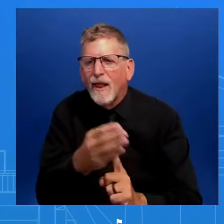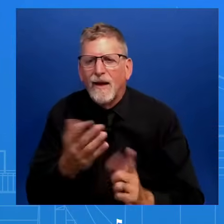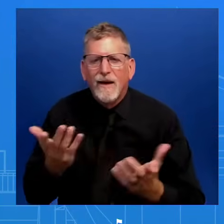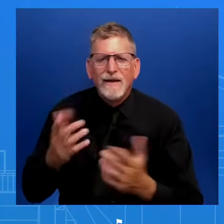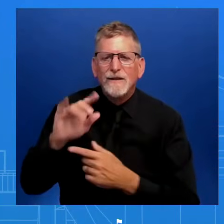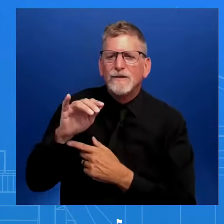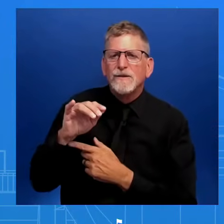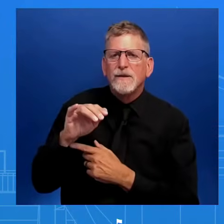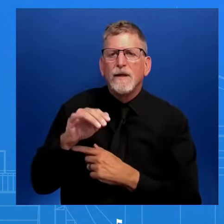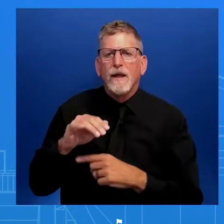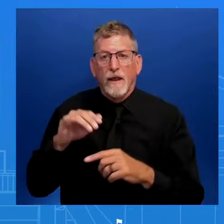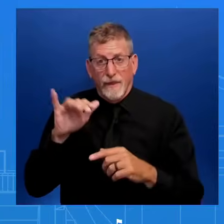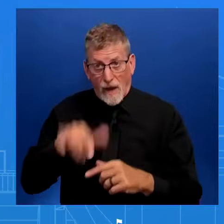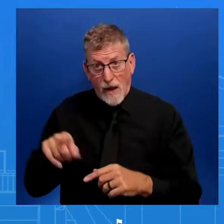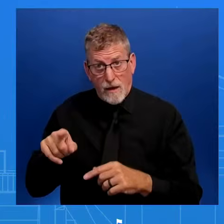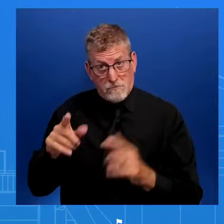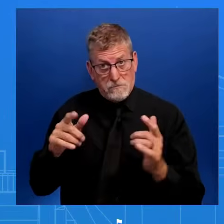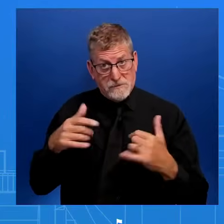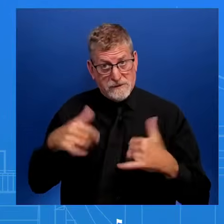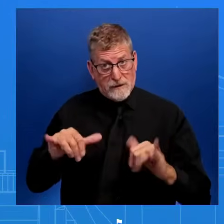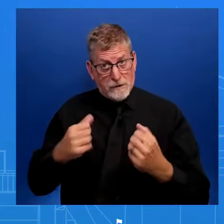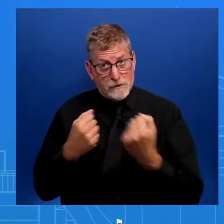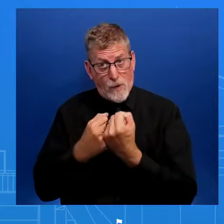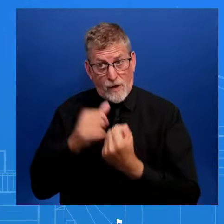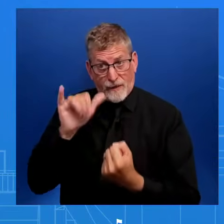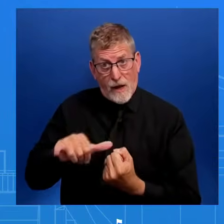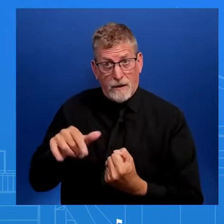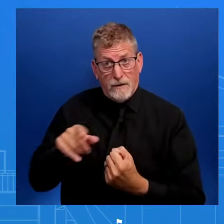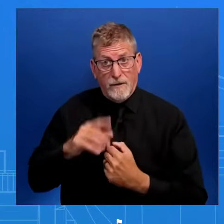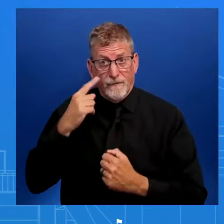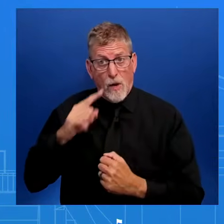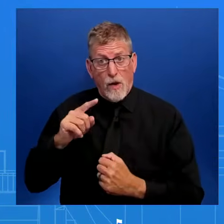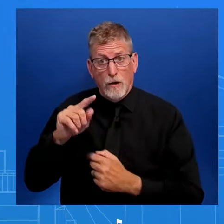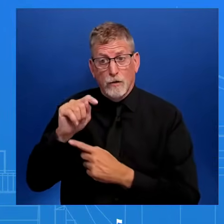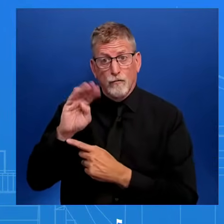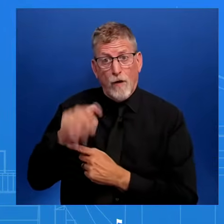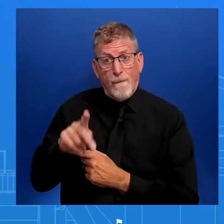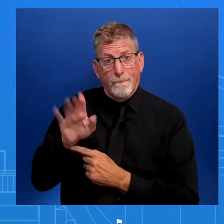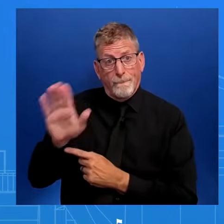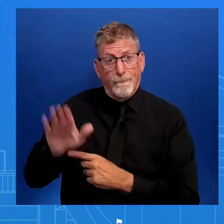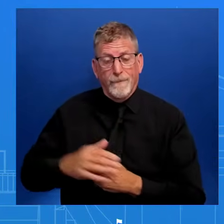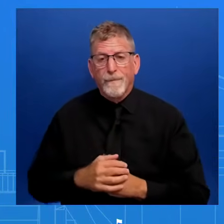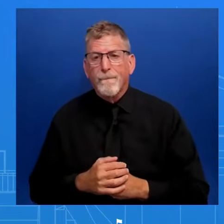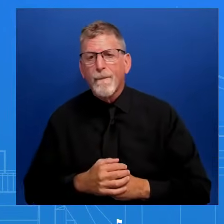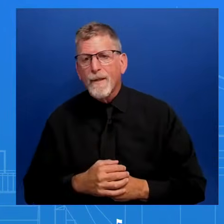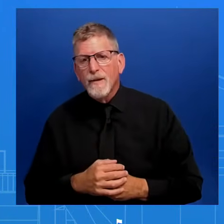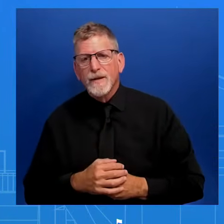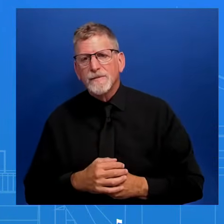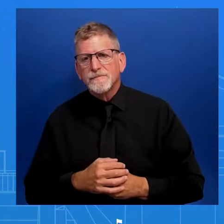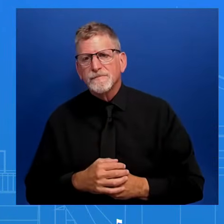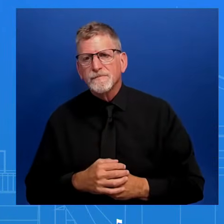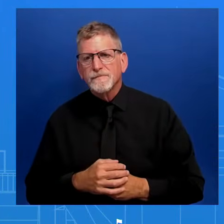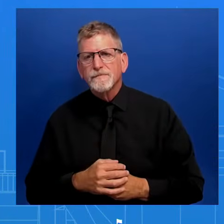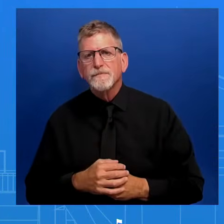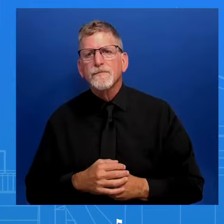that they want to communicate, that's on them to speak to; that's not on -- on us to speak to. Go ahead. The Press: Is there any -- Ms. Jean-Pierre: Go ahead, Brian. The Press: Is there any reason -- I'm just -- just to tie this up. Ms. Jean-Pierre: Yeah, sure.